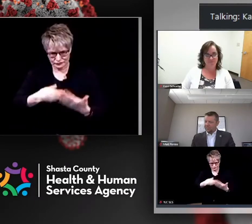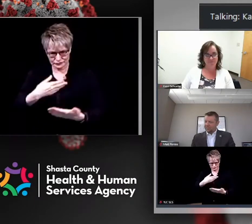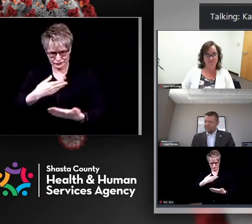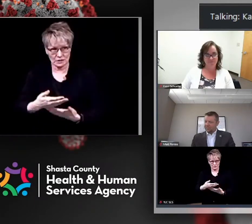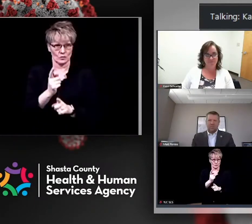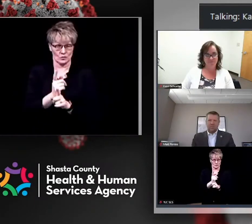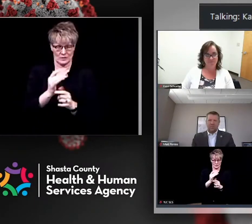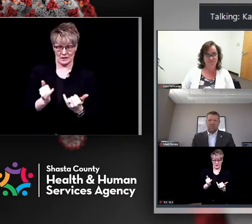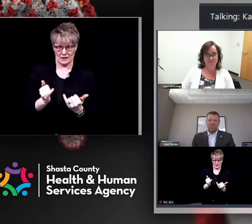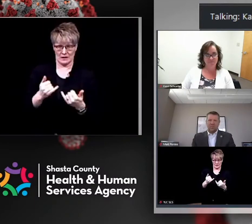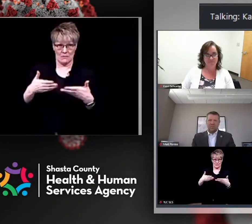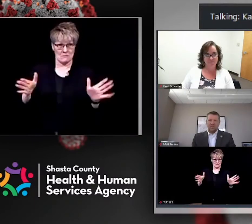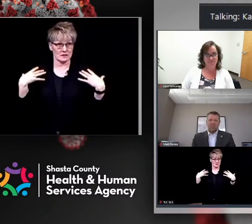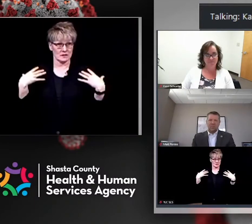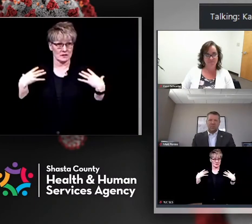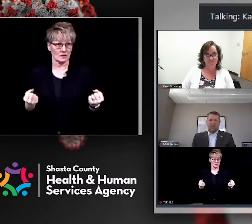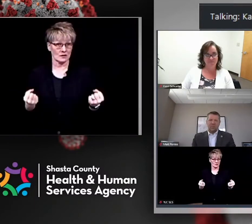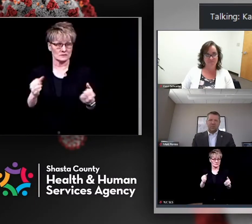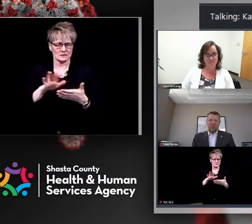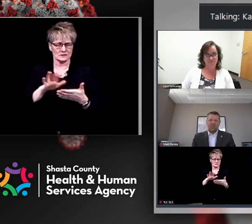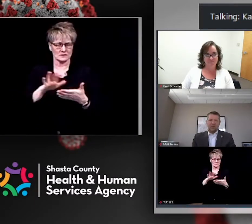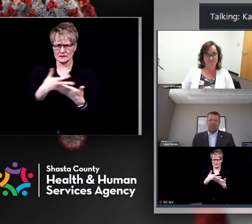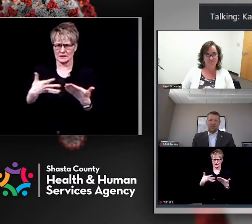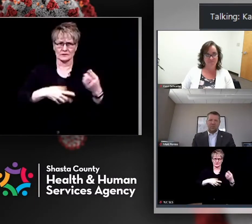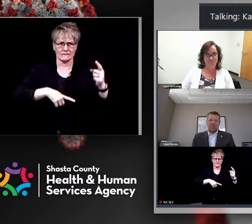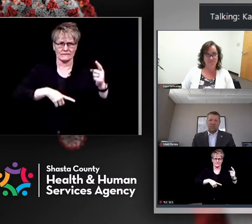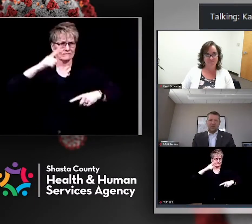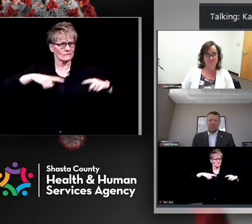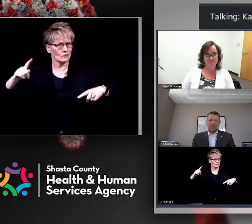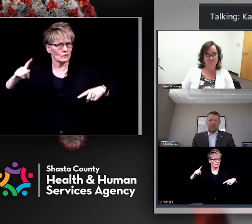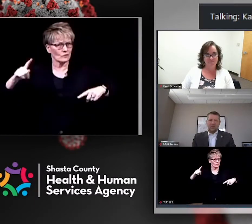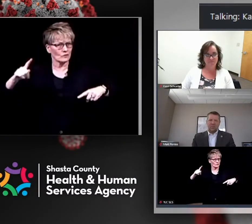different entities and we don't normally do that. So, we're doing ... Kind of getting by right now